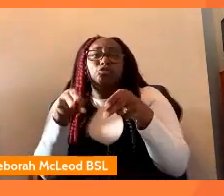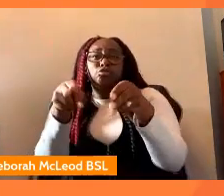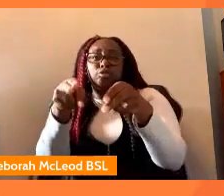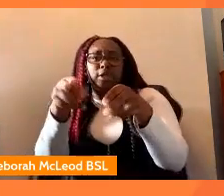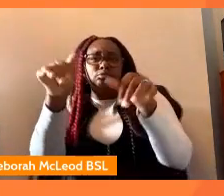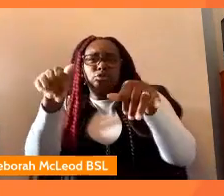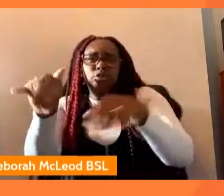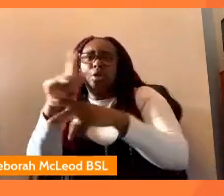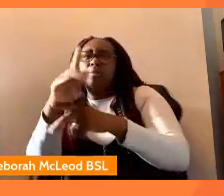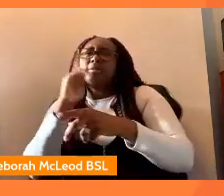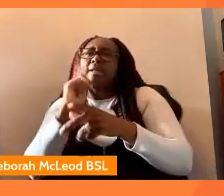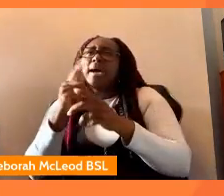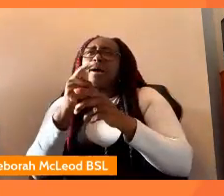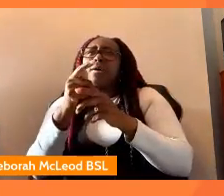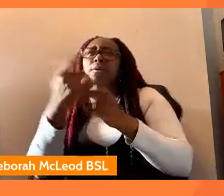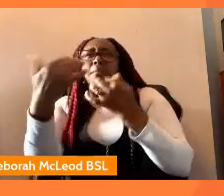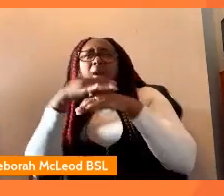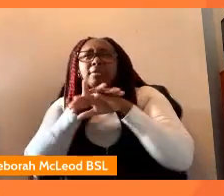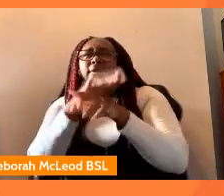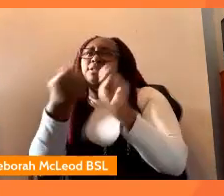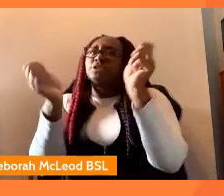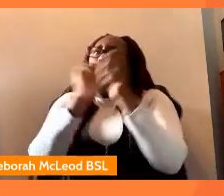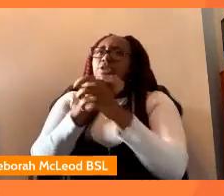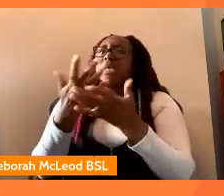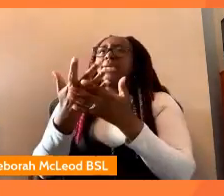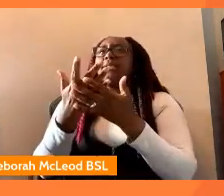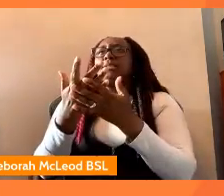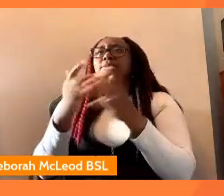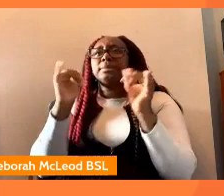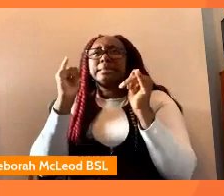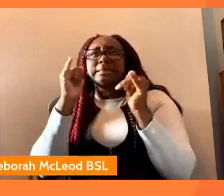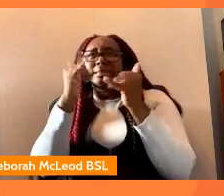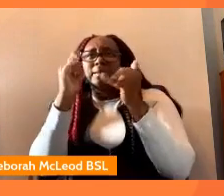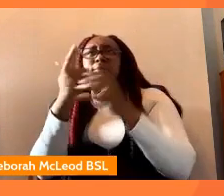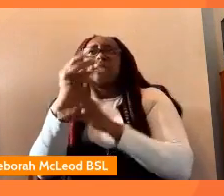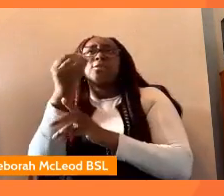the high street in the celebration of food, colour and community.